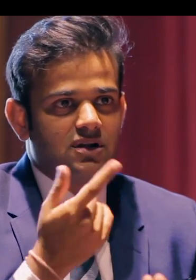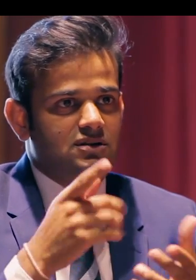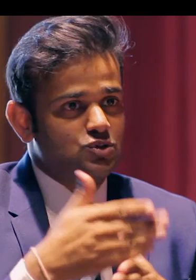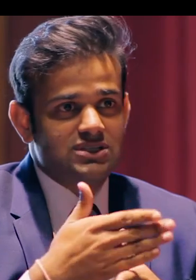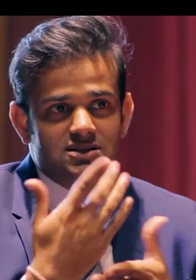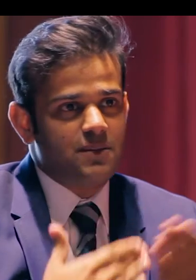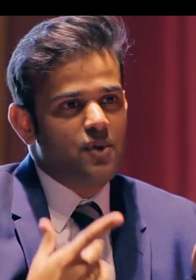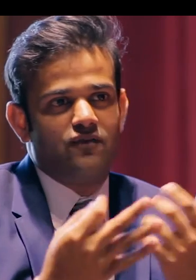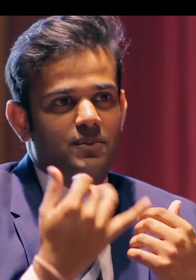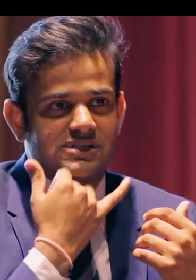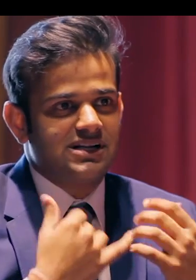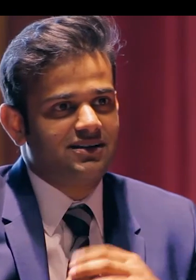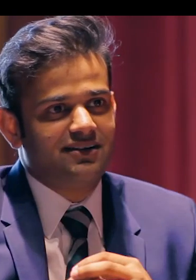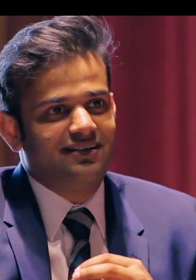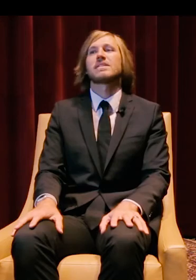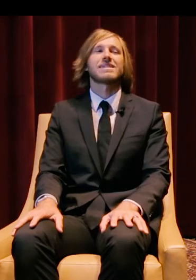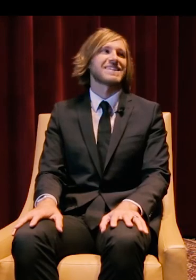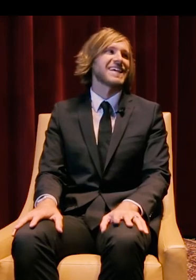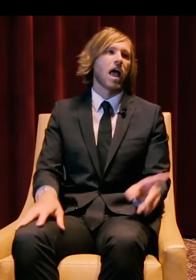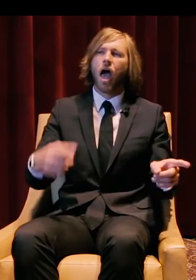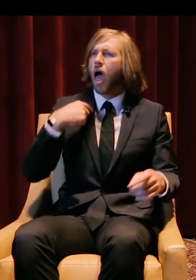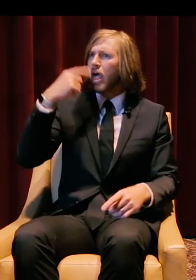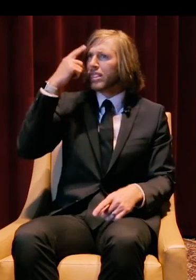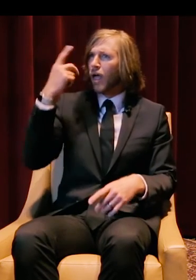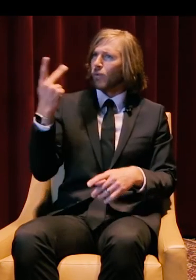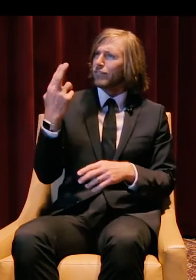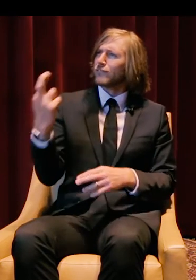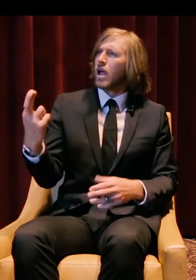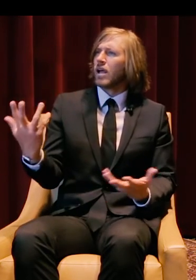from those mistakes, and do you want to share some of those? And here I thought we were gonna be good friends.